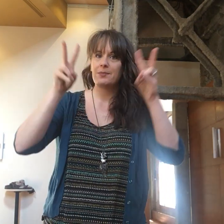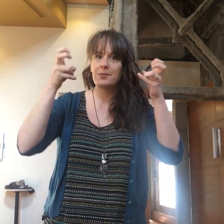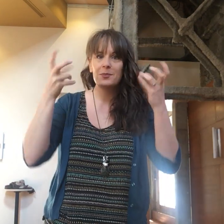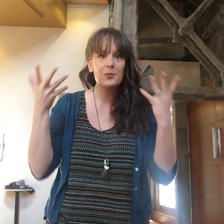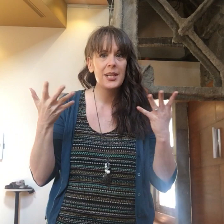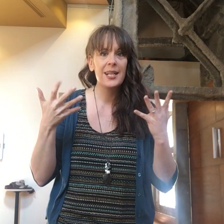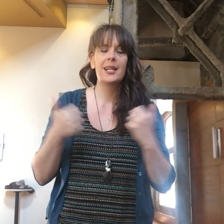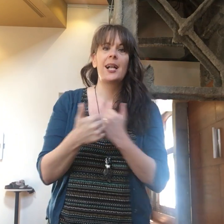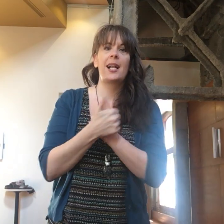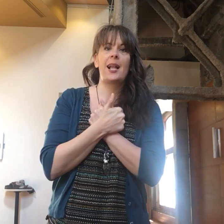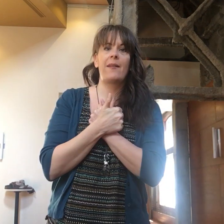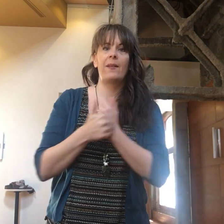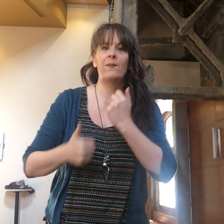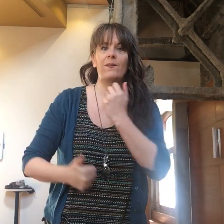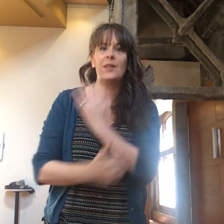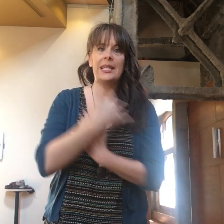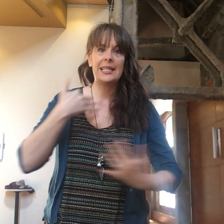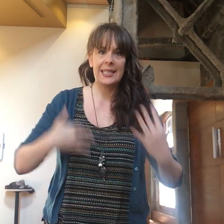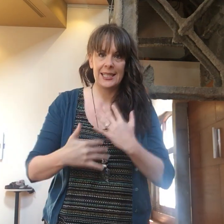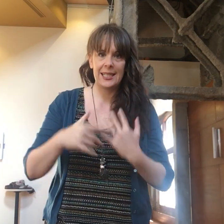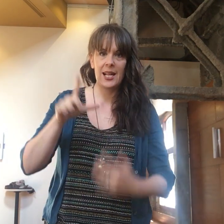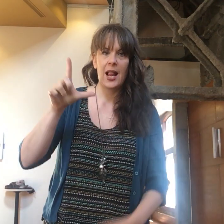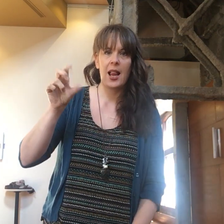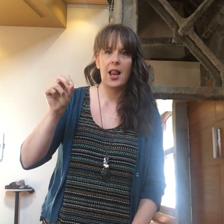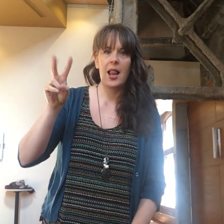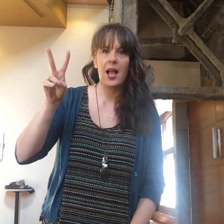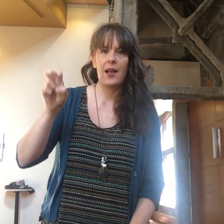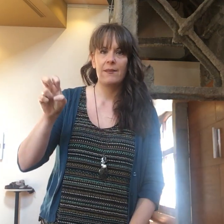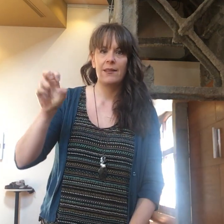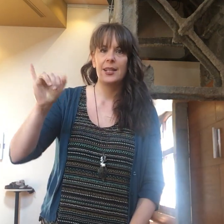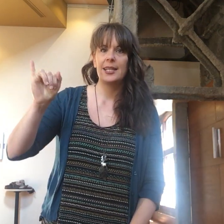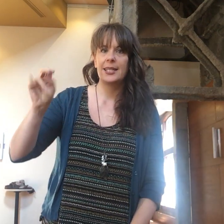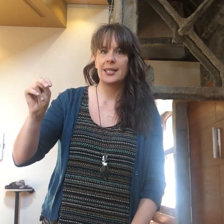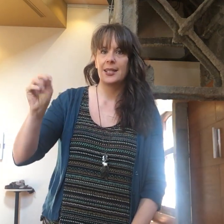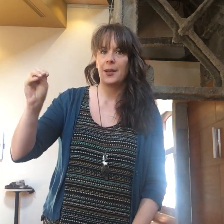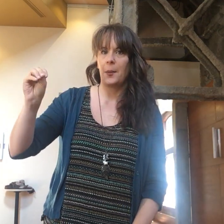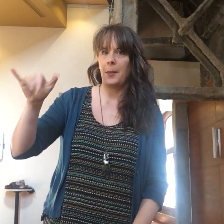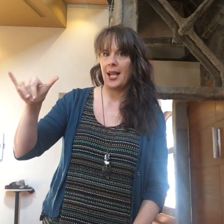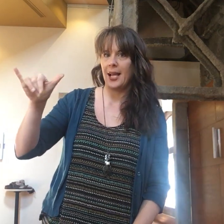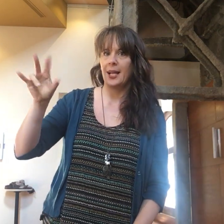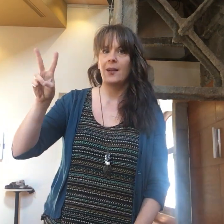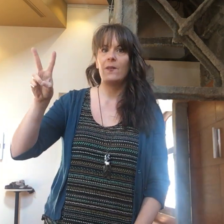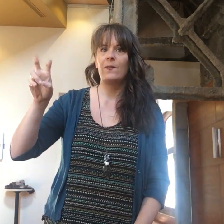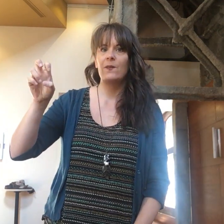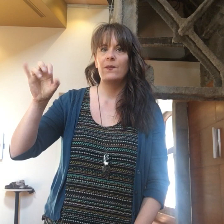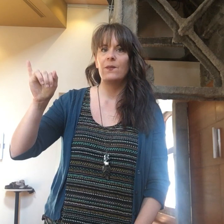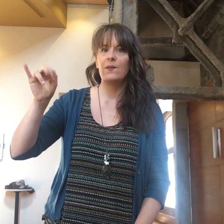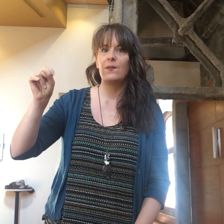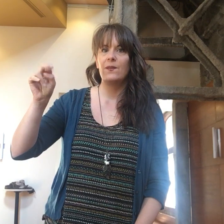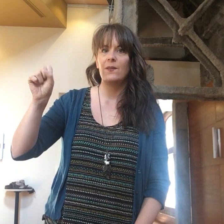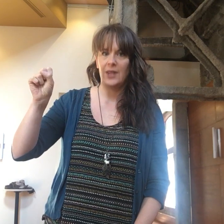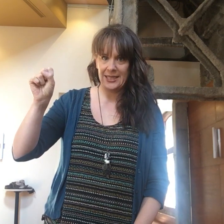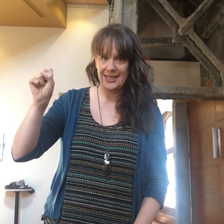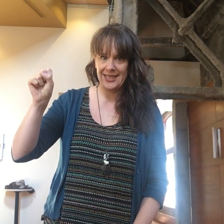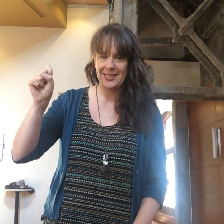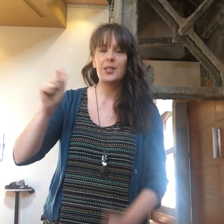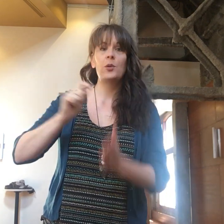our play titled "Love in my Veins"